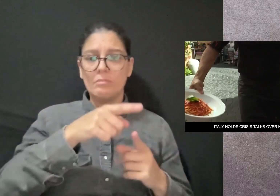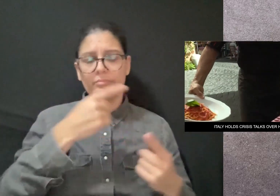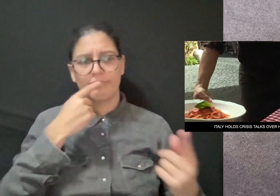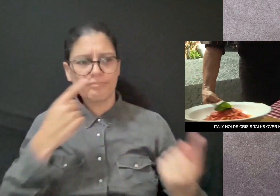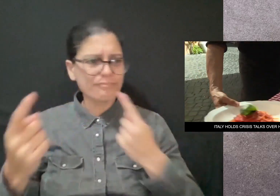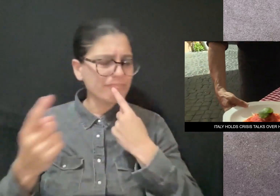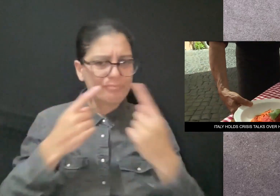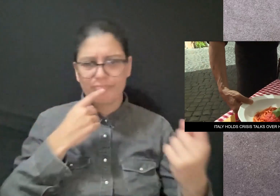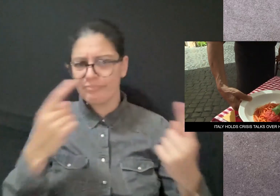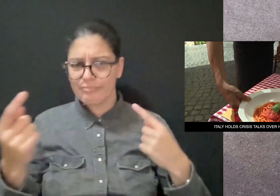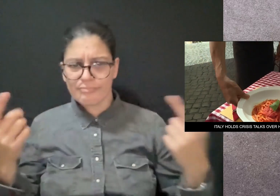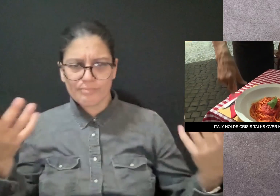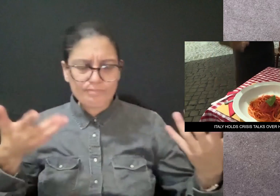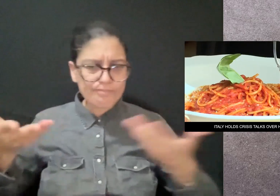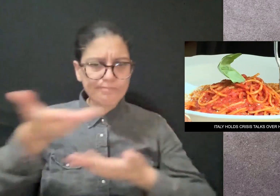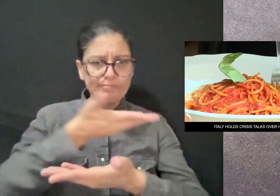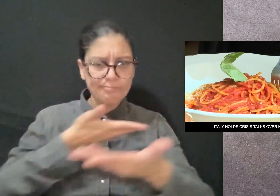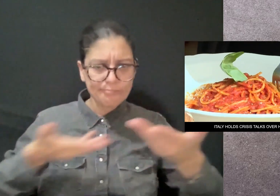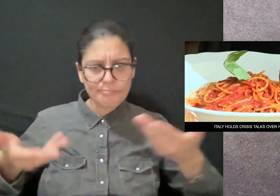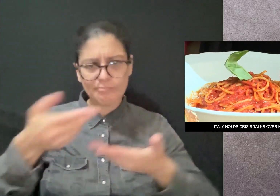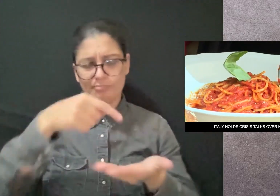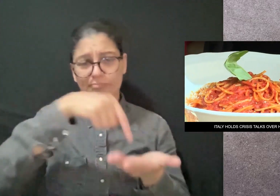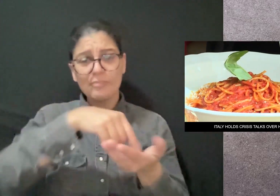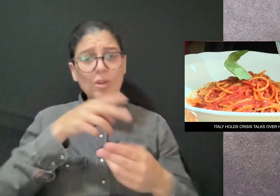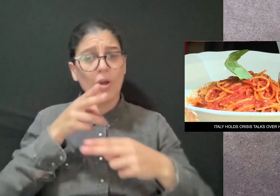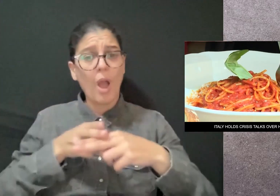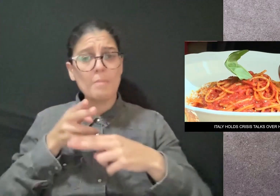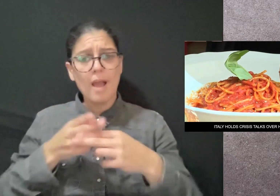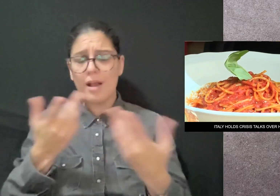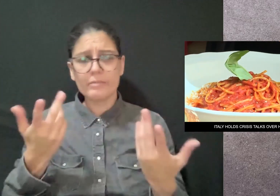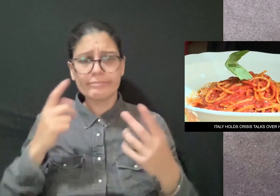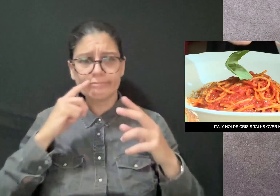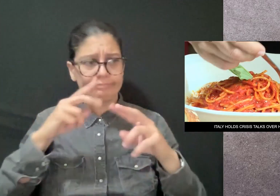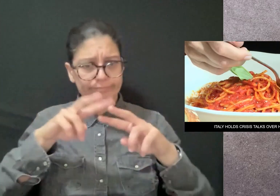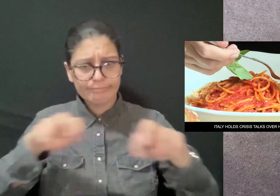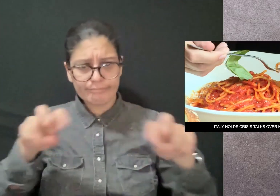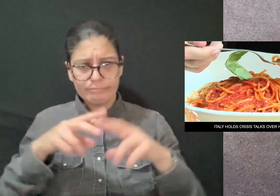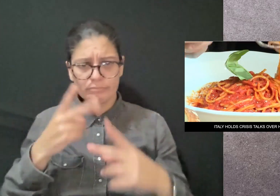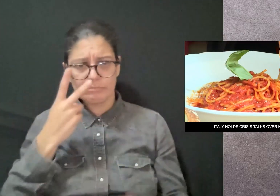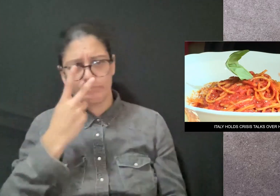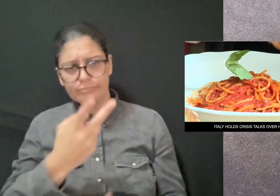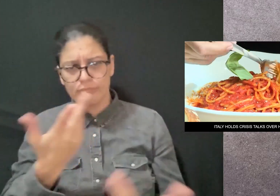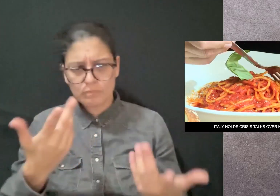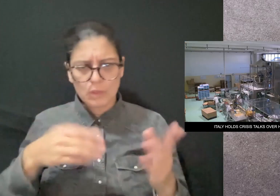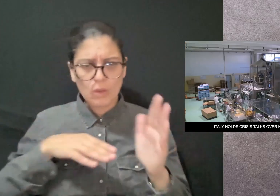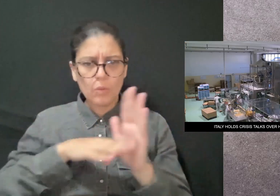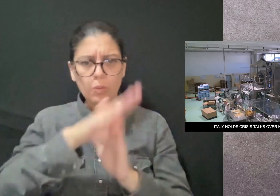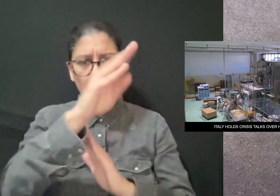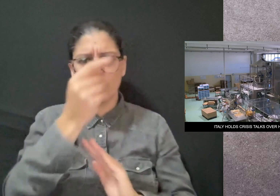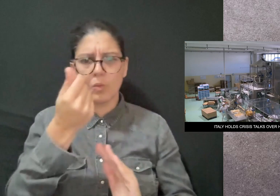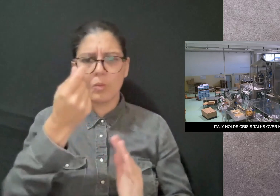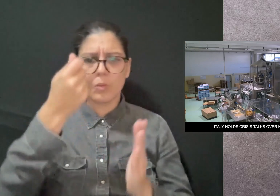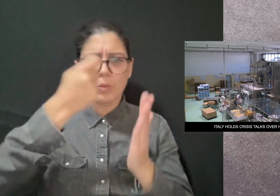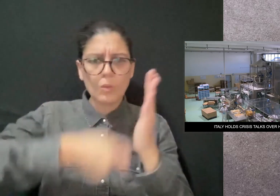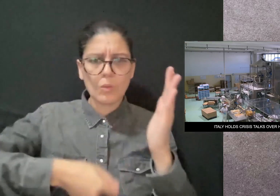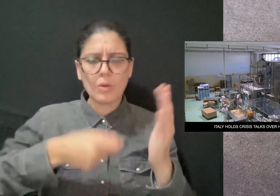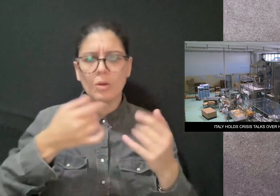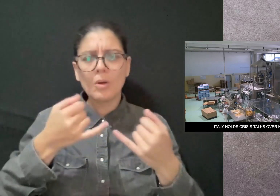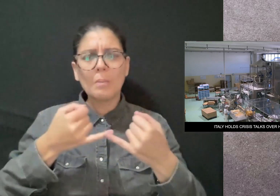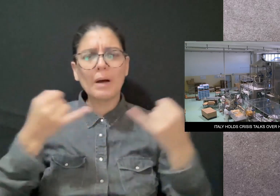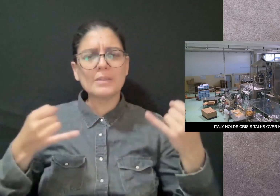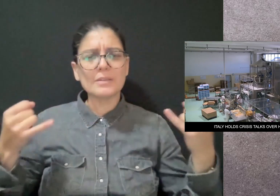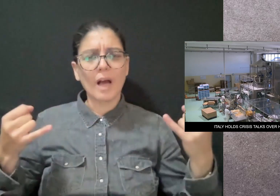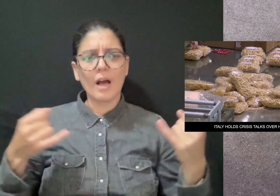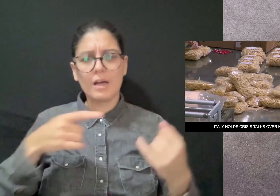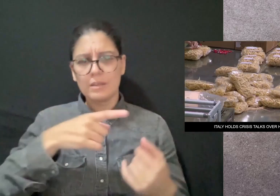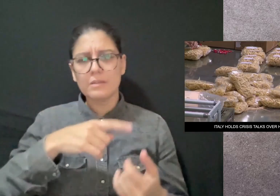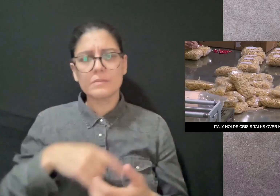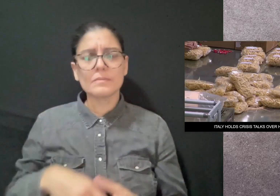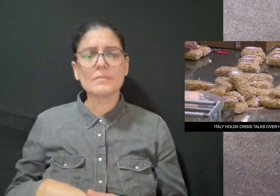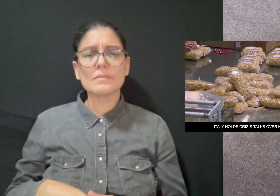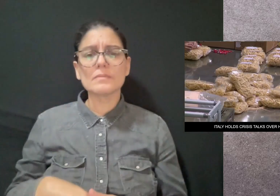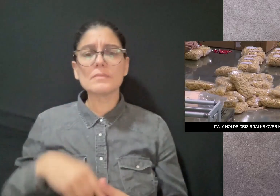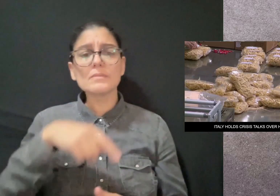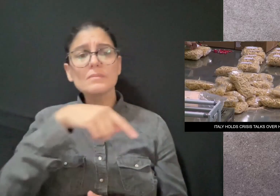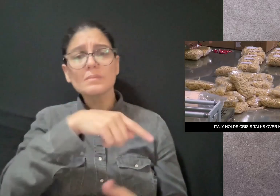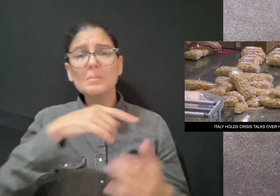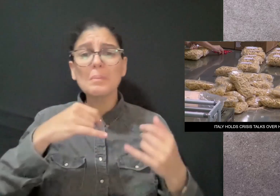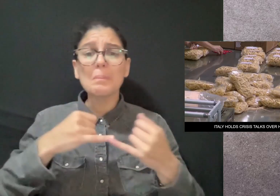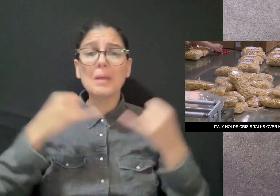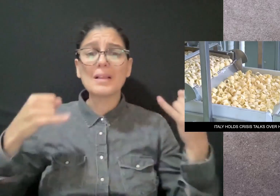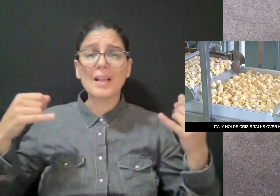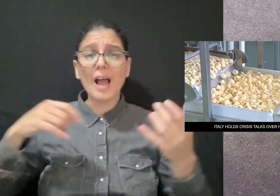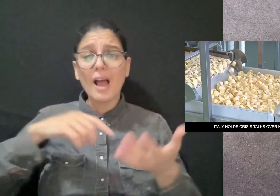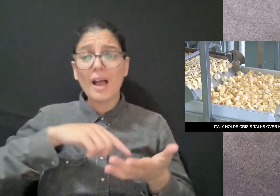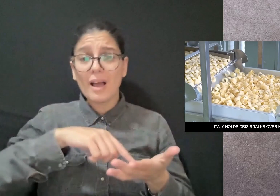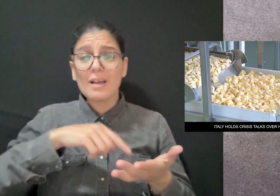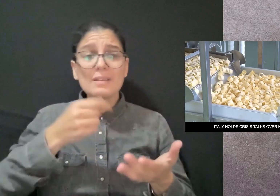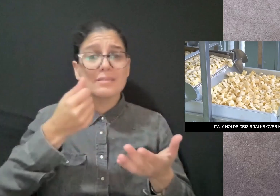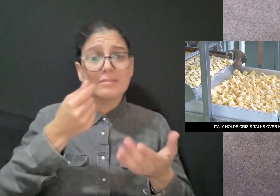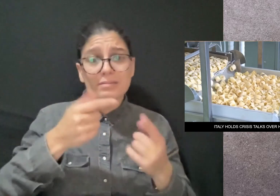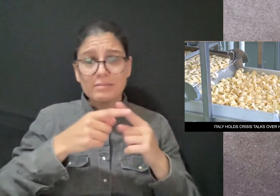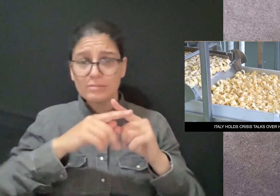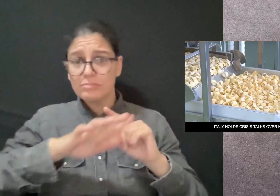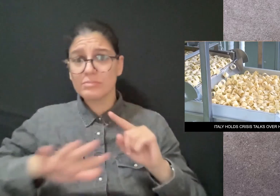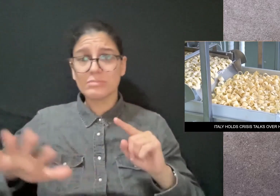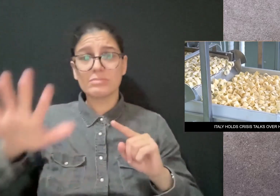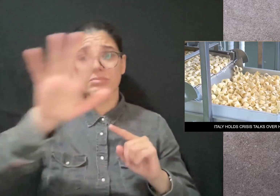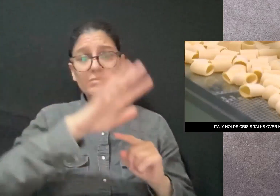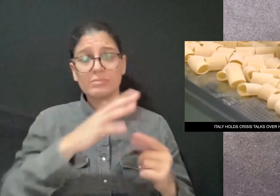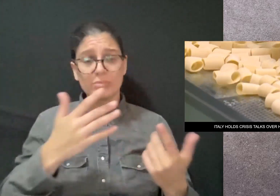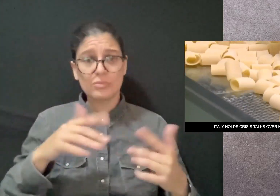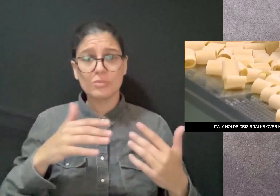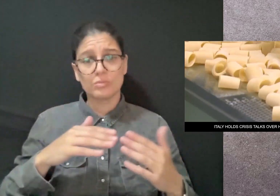talks in Rome to investigate surging pasta prices